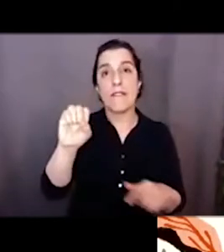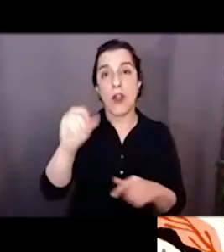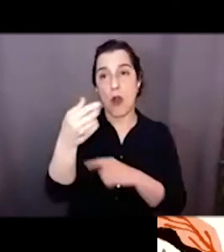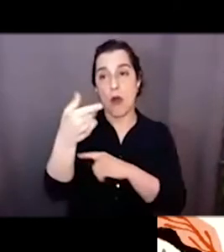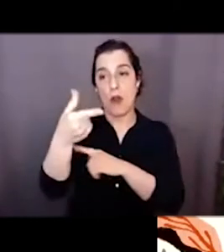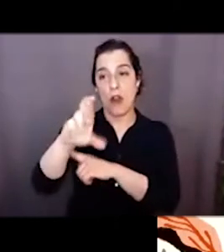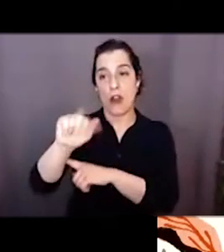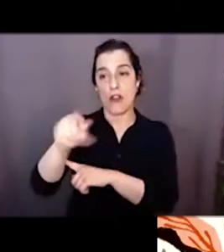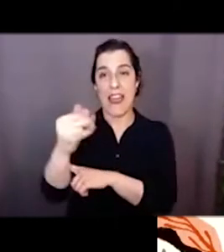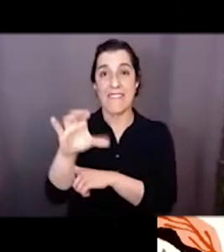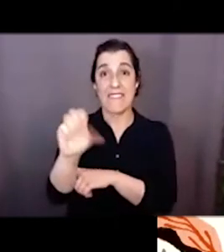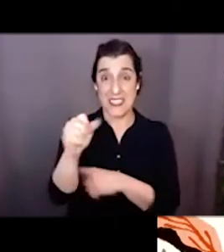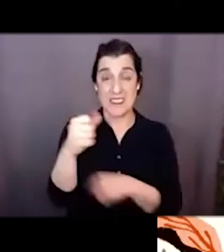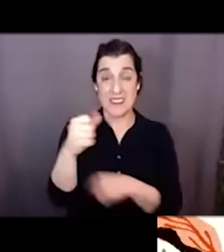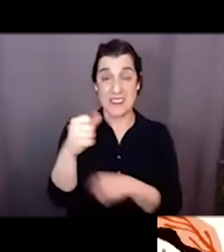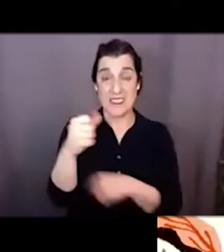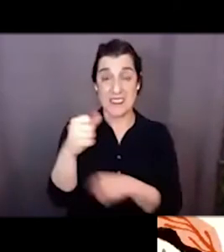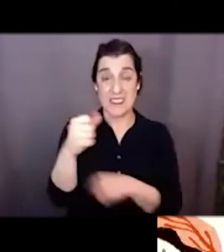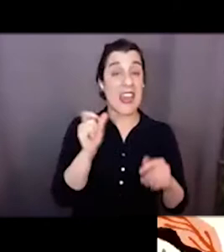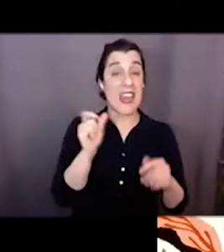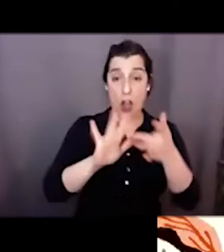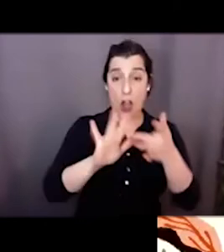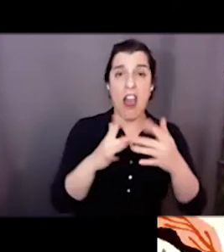even if you're extremely online and comfortable in a digital environment,